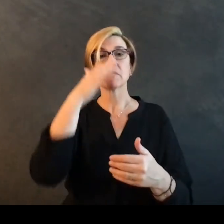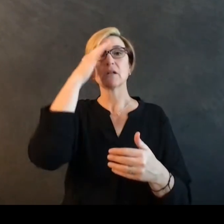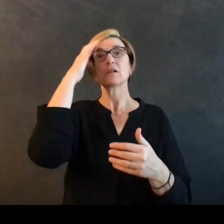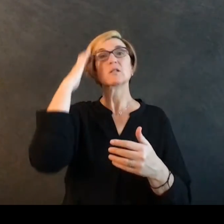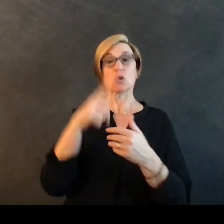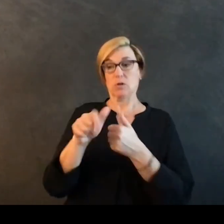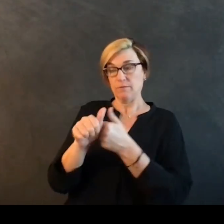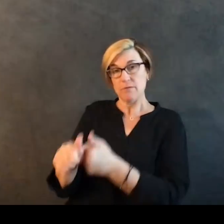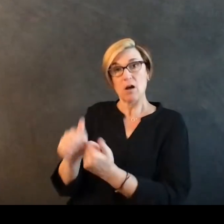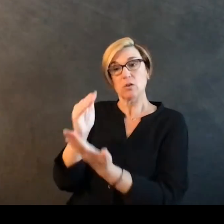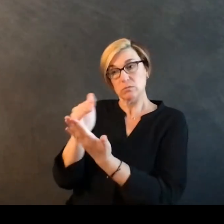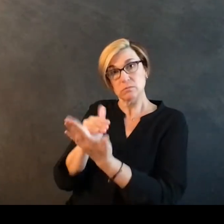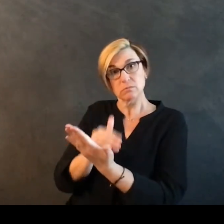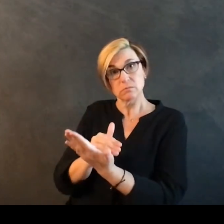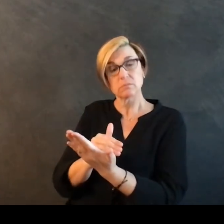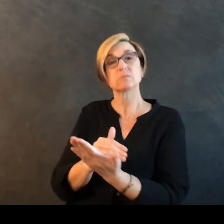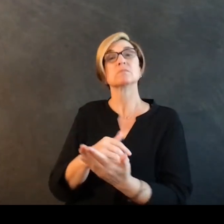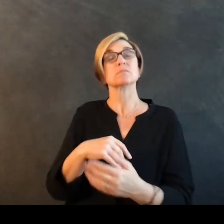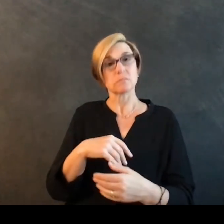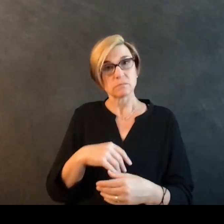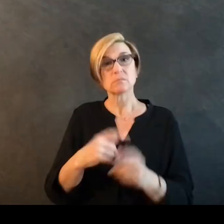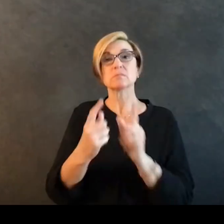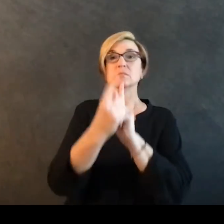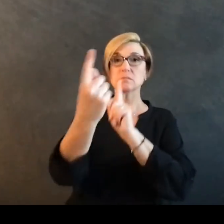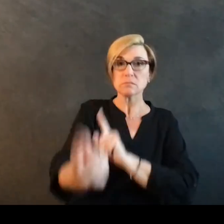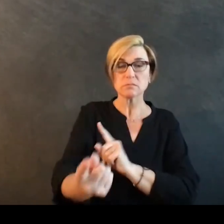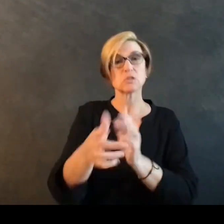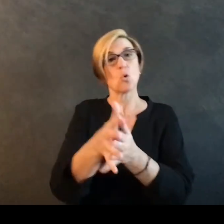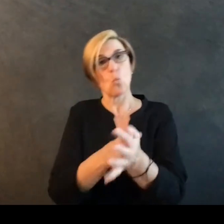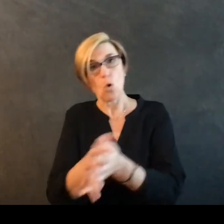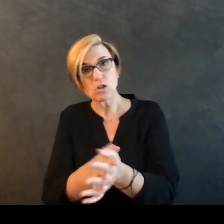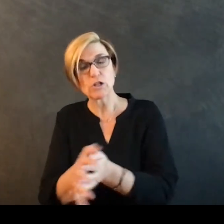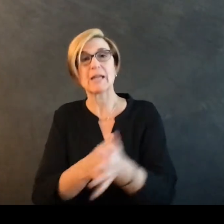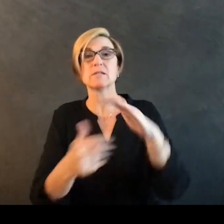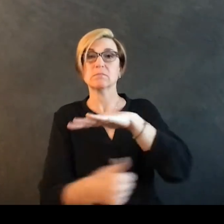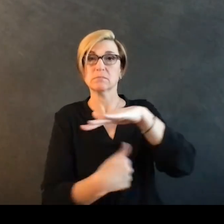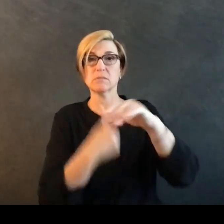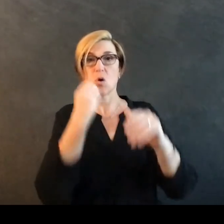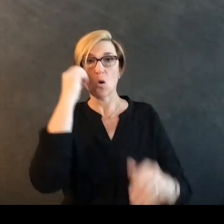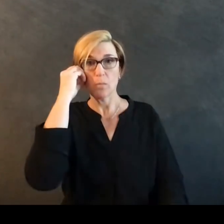supplies make no mistake about it every American can make sure that our health